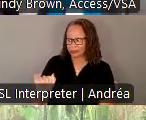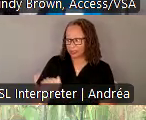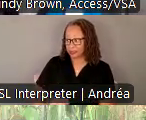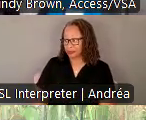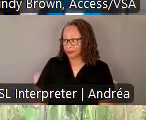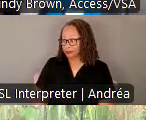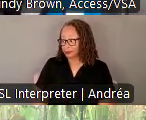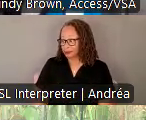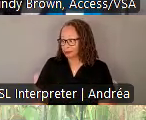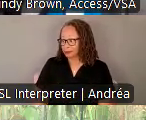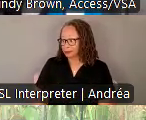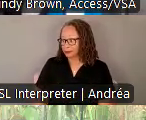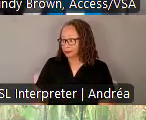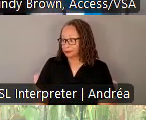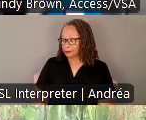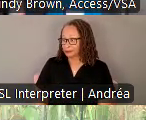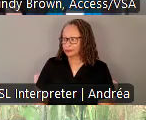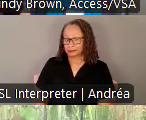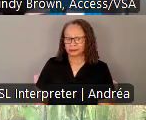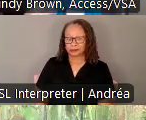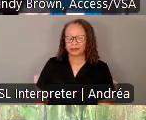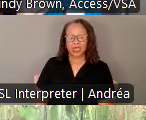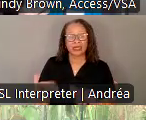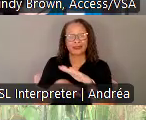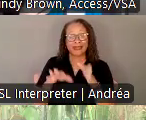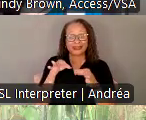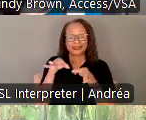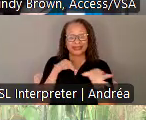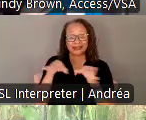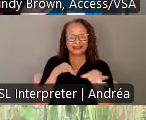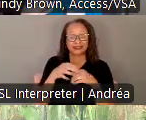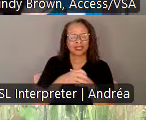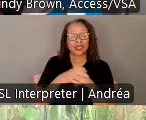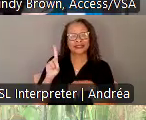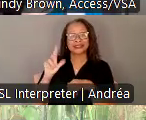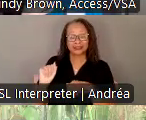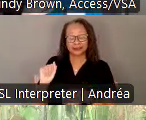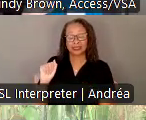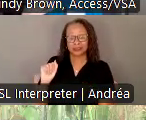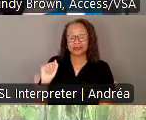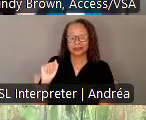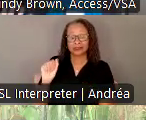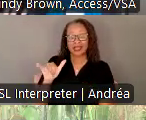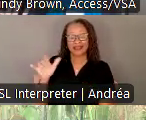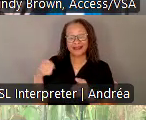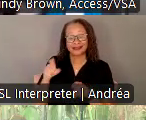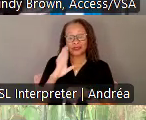which is, the basic definition is a disability that occurs that's going to be a lifelong disability